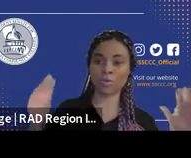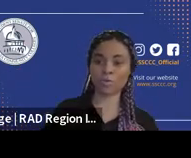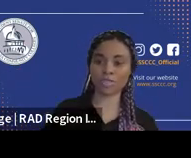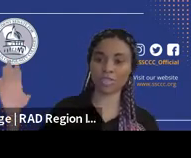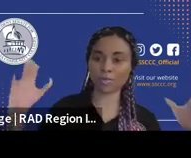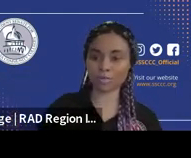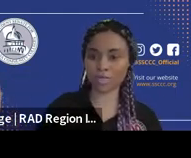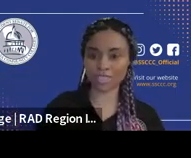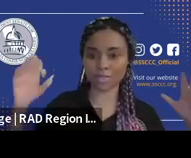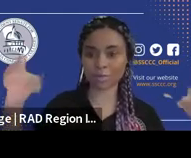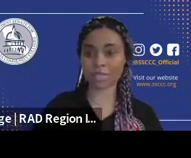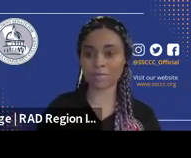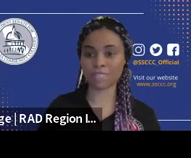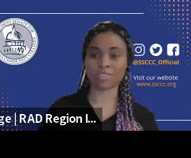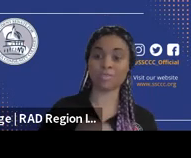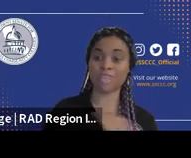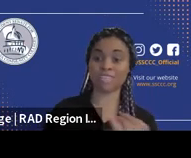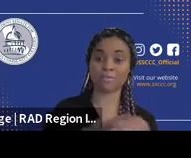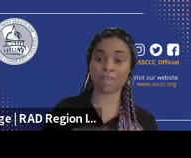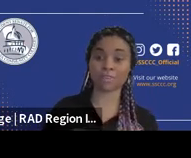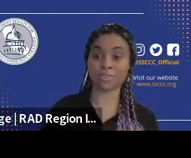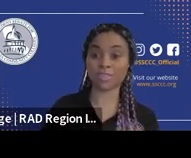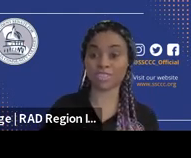We want to know what's being done, what could be done?